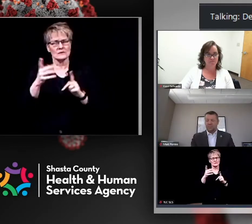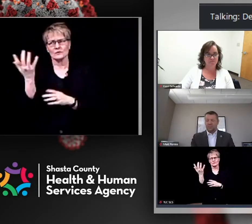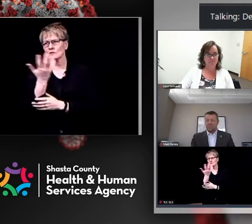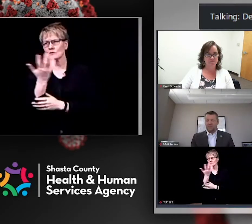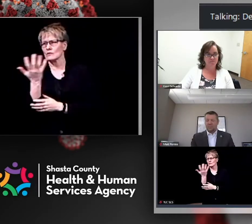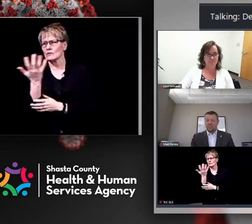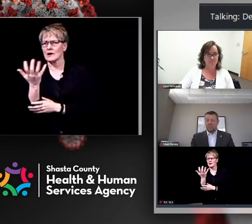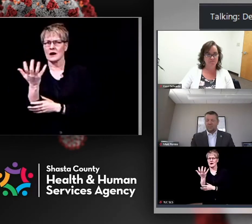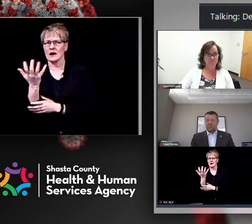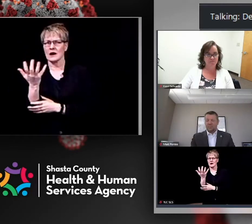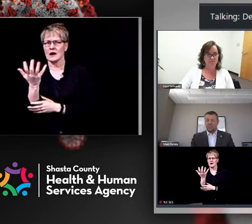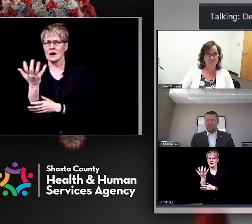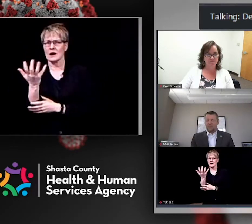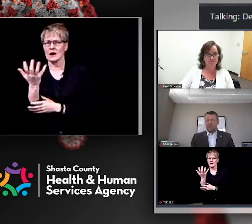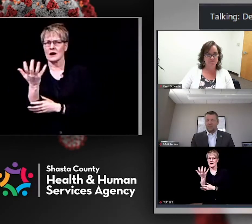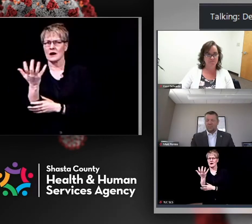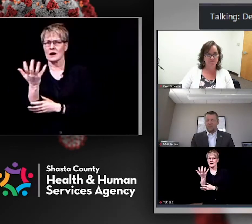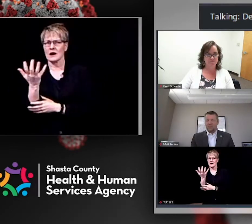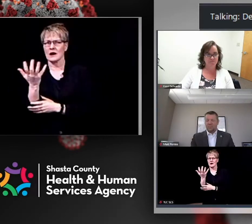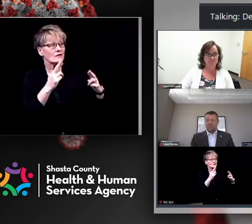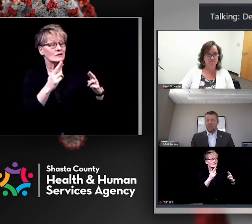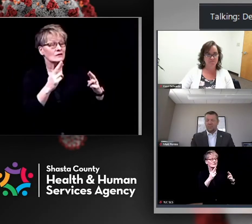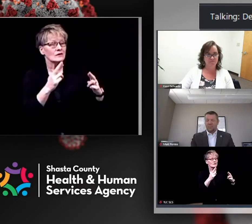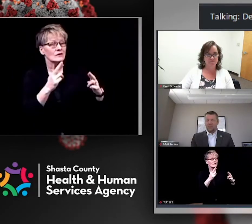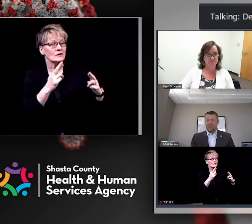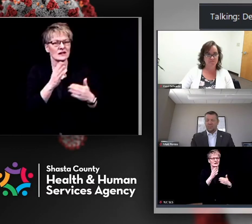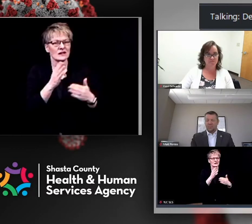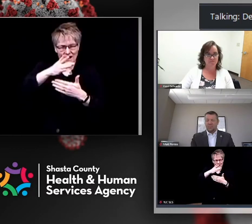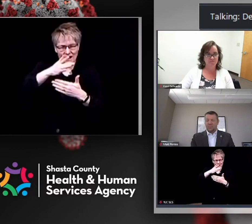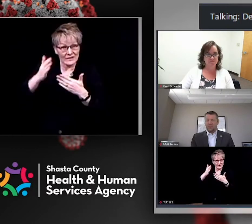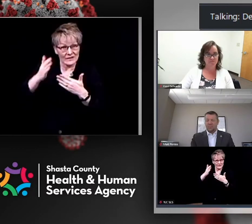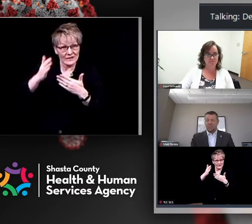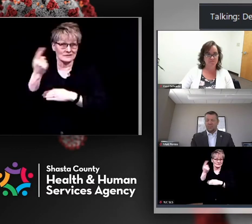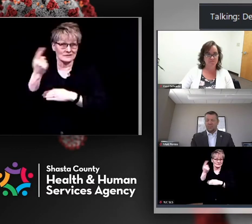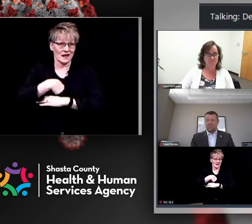it was always a heartbreak at the end of the day that we had ... We were open another hour or two,